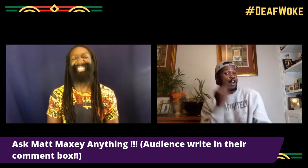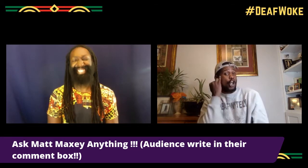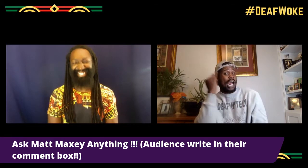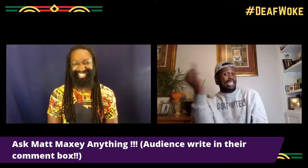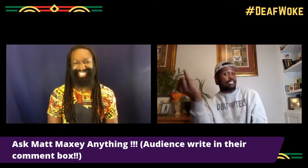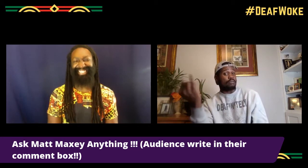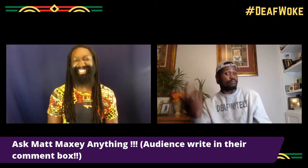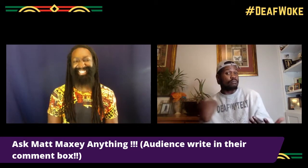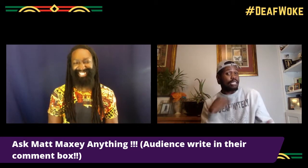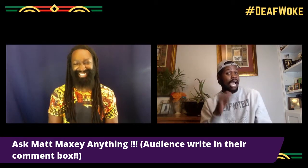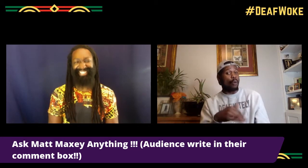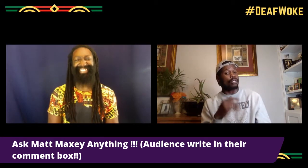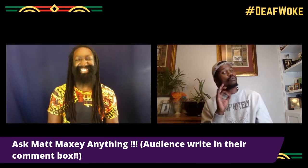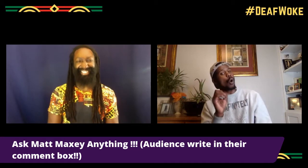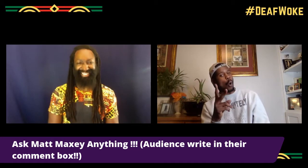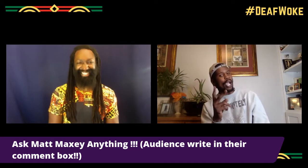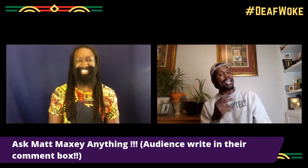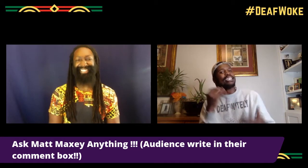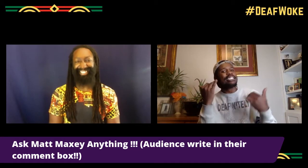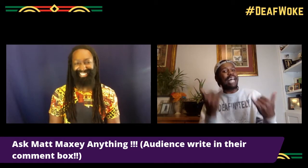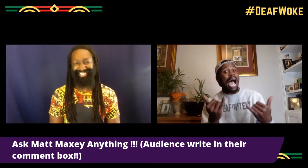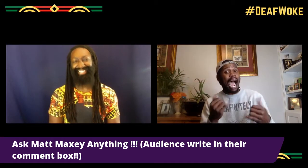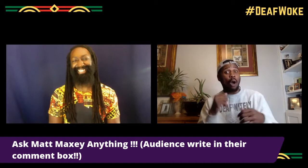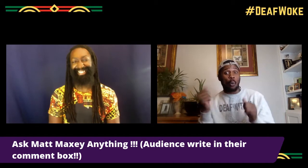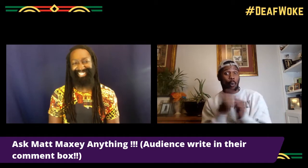There's, like, like somebody created a movement of like,